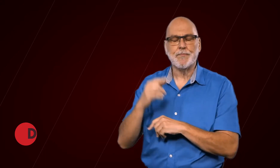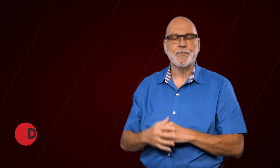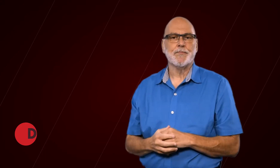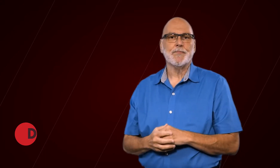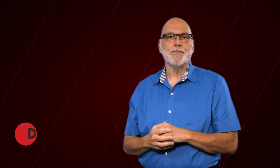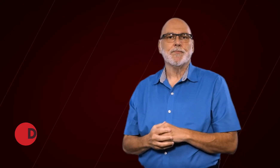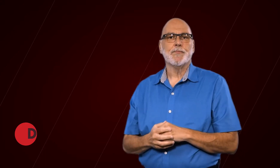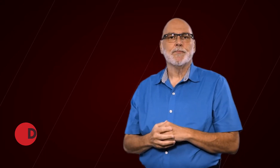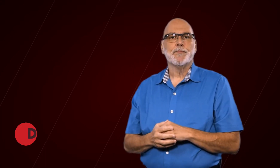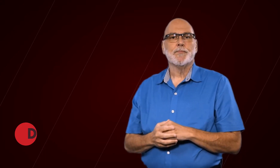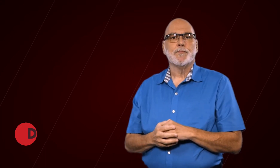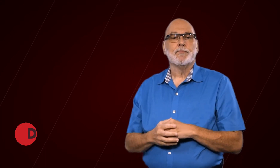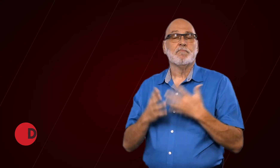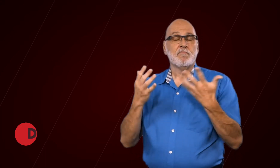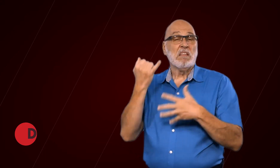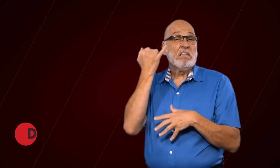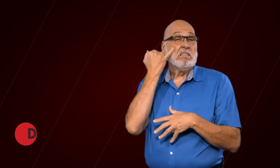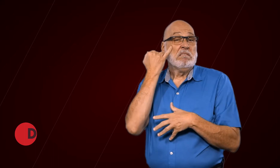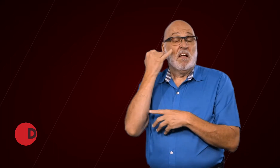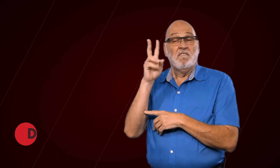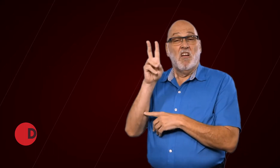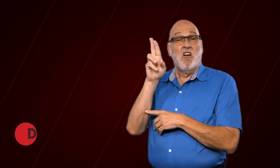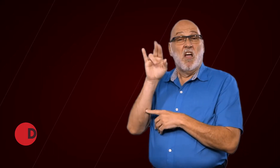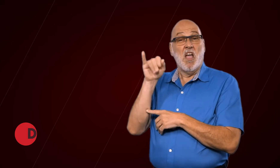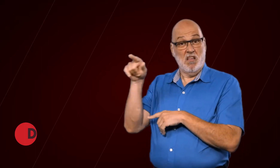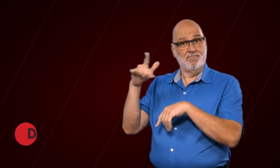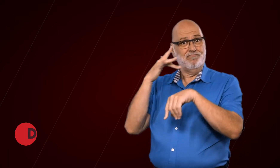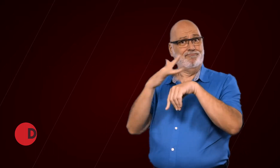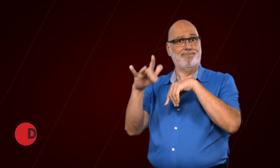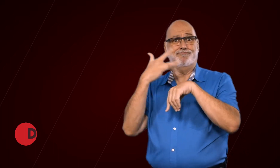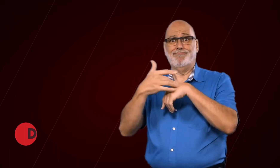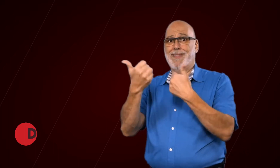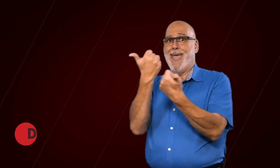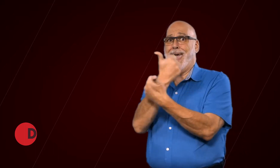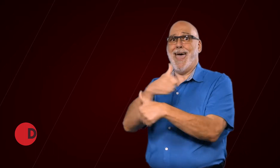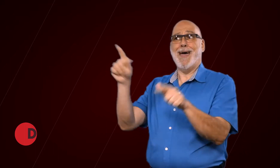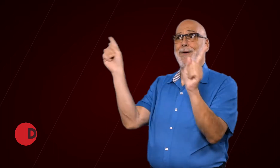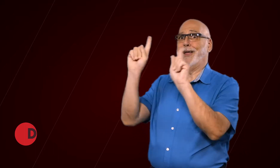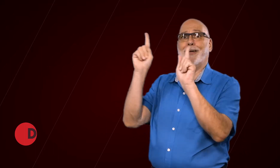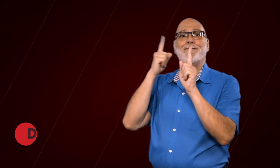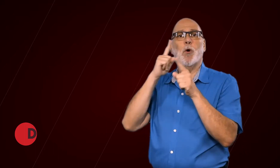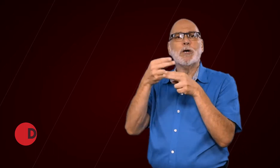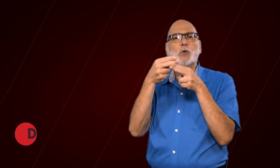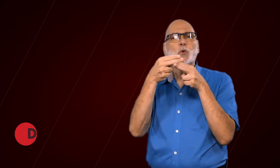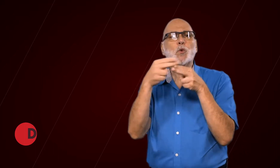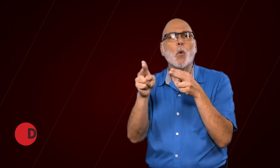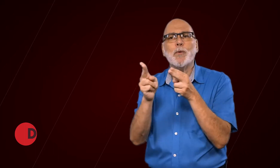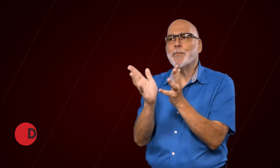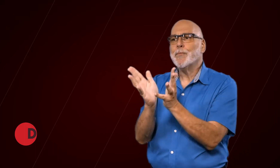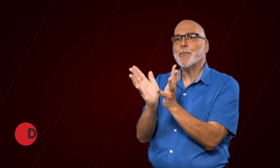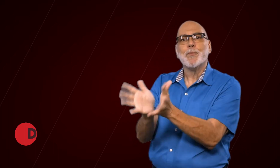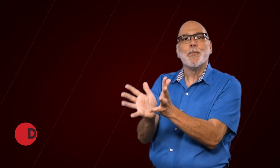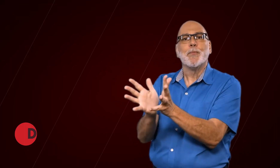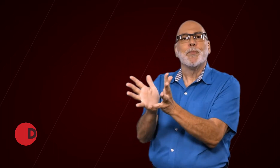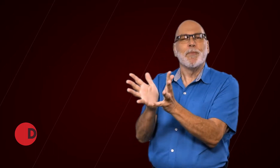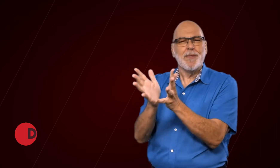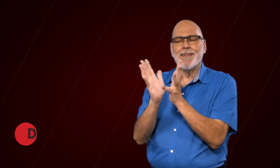If VRI is available at places where short dialogue is needed